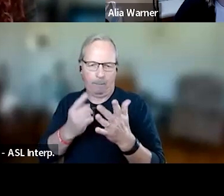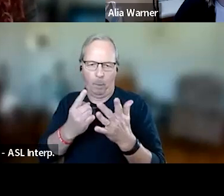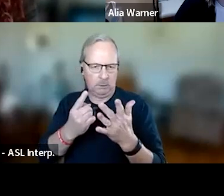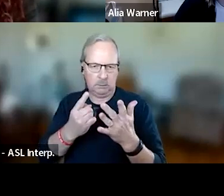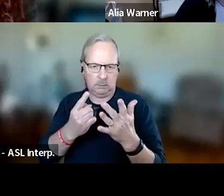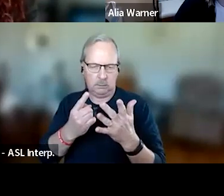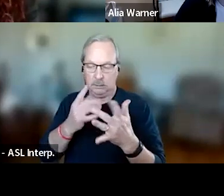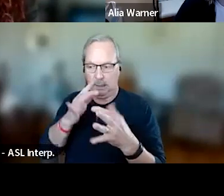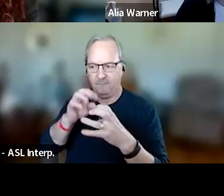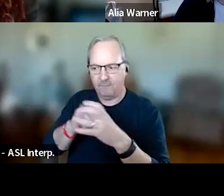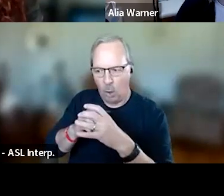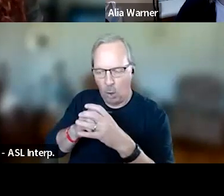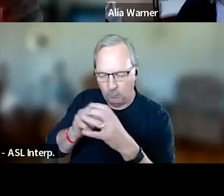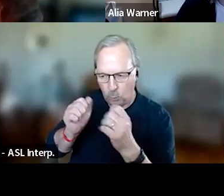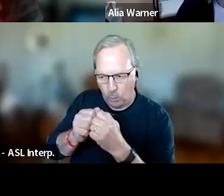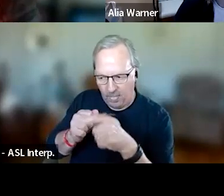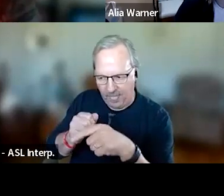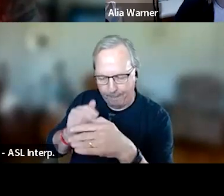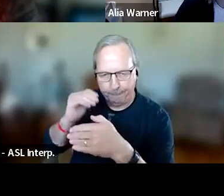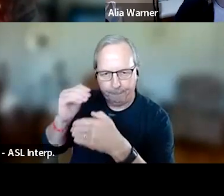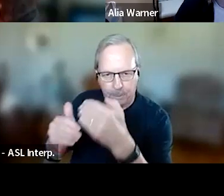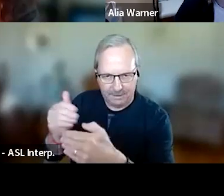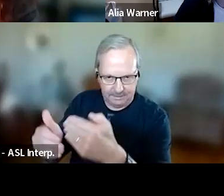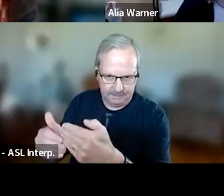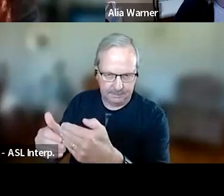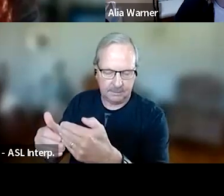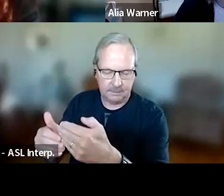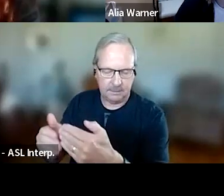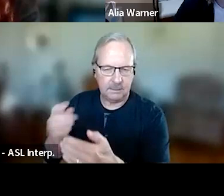in that process, which I think can be really helpful.